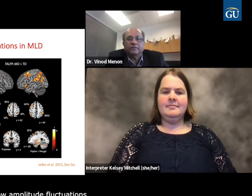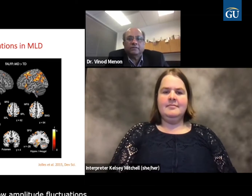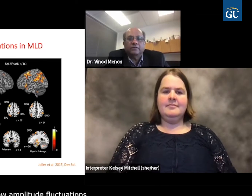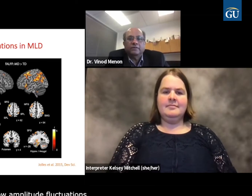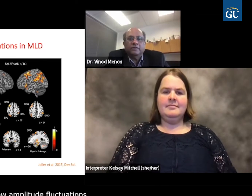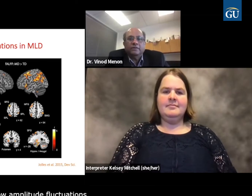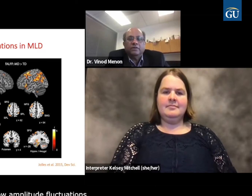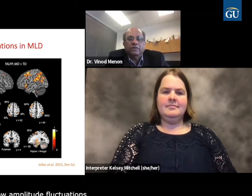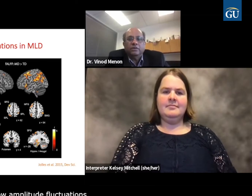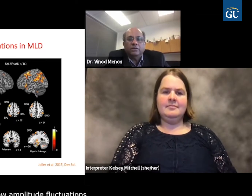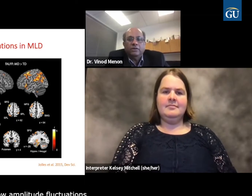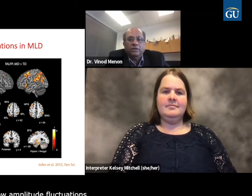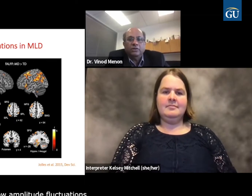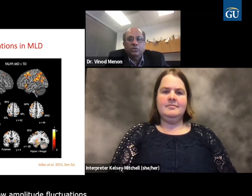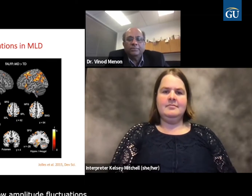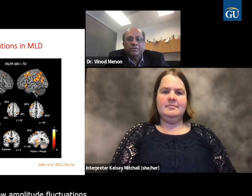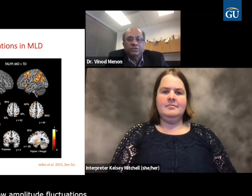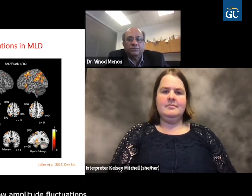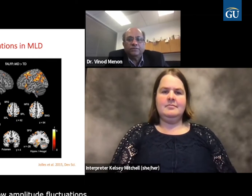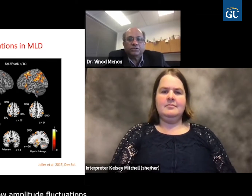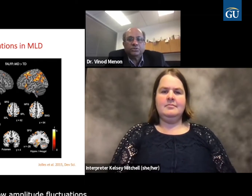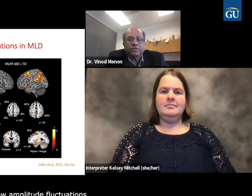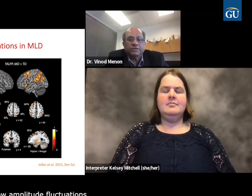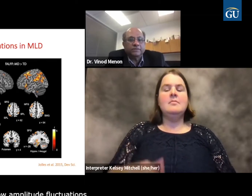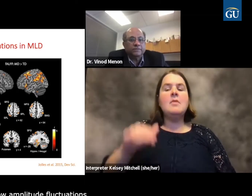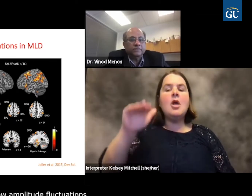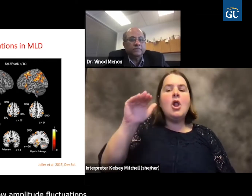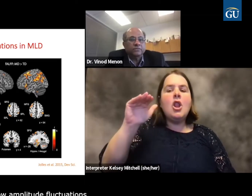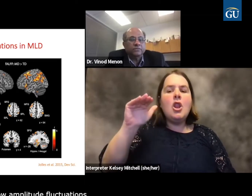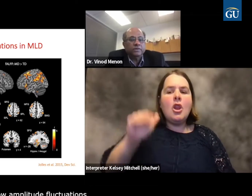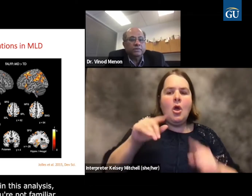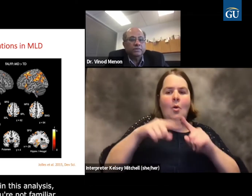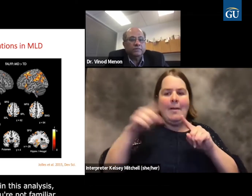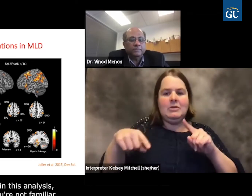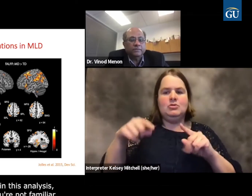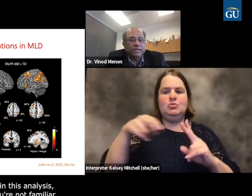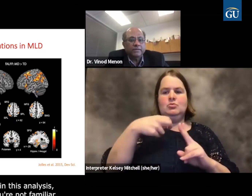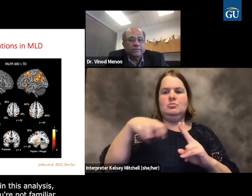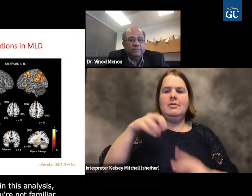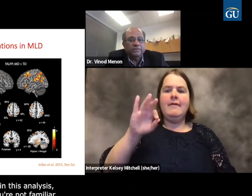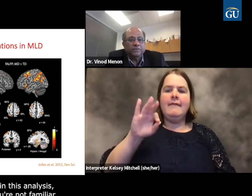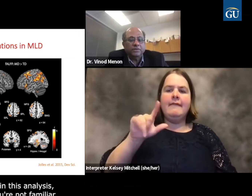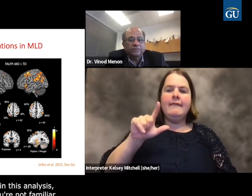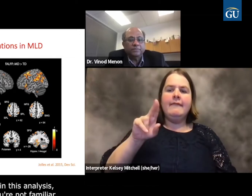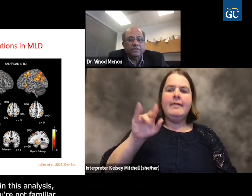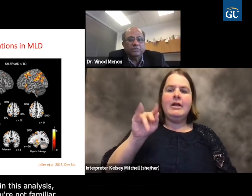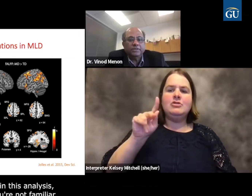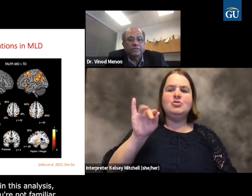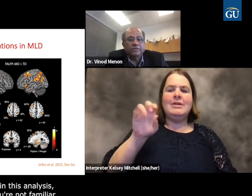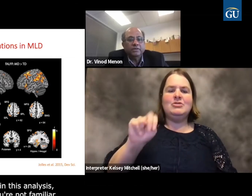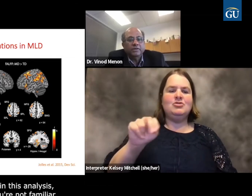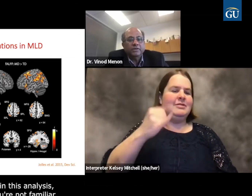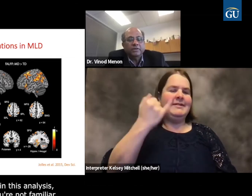is enhanced low amplitude fluctuations so